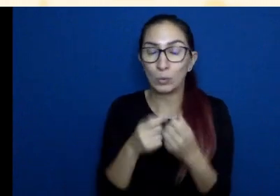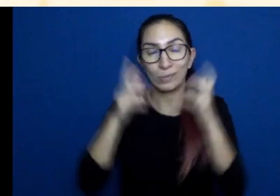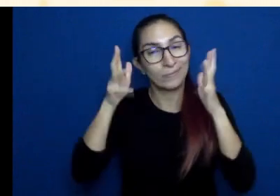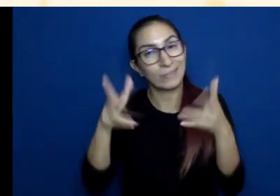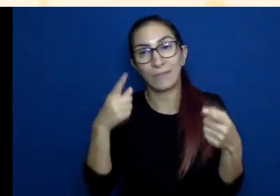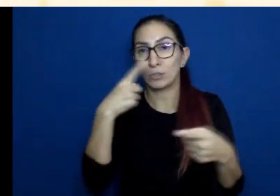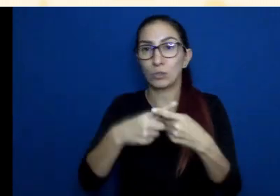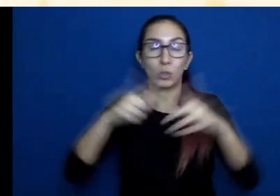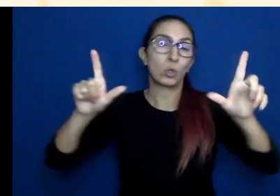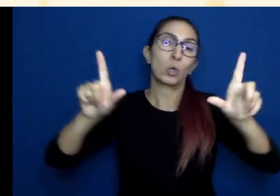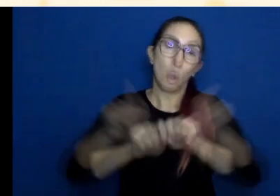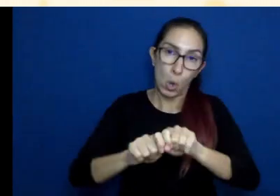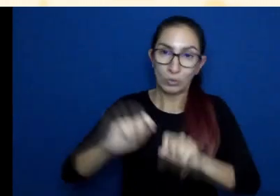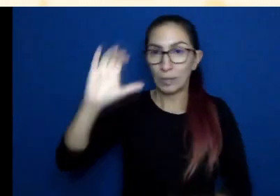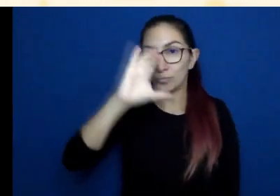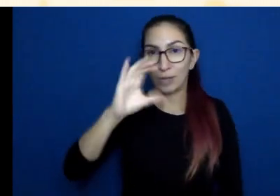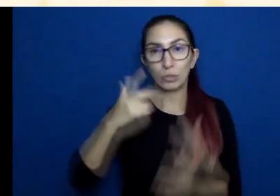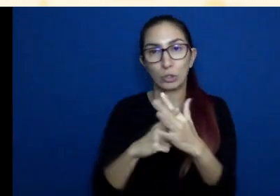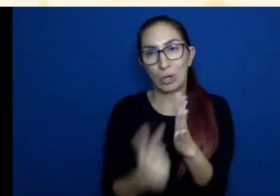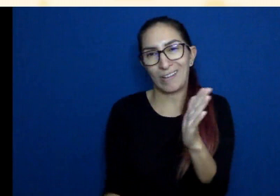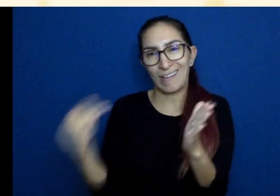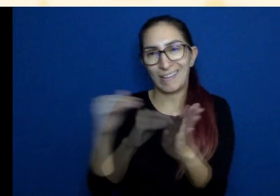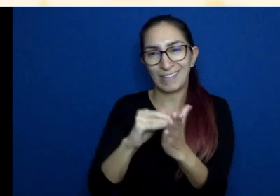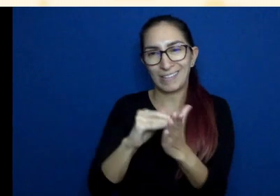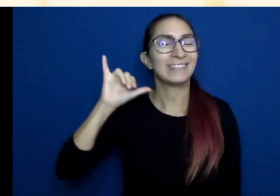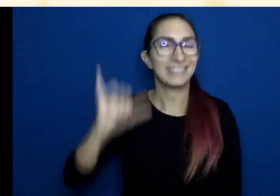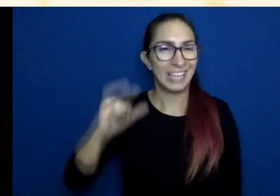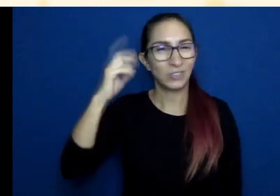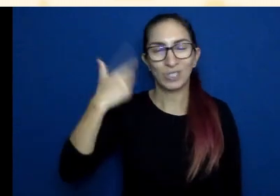The only way to get out of the video player is to close the browser